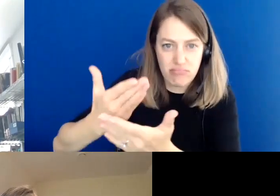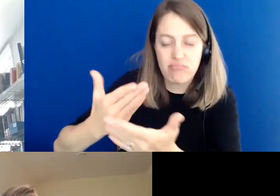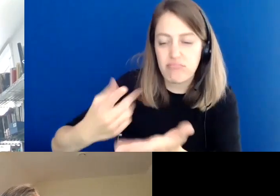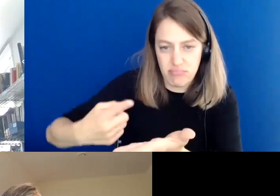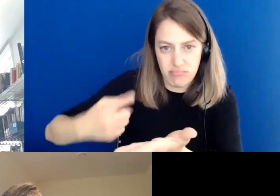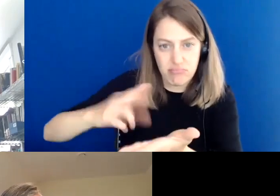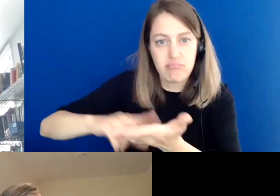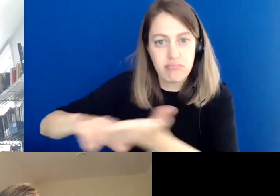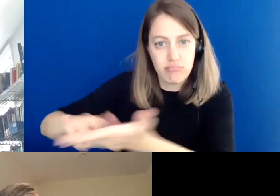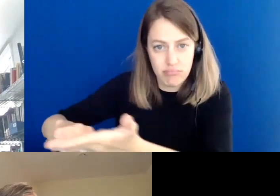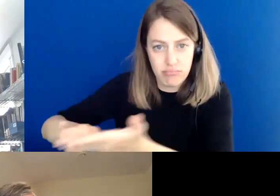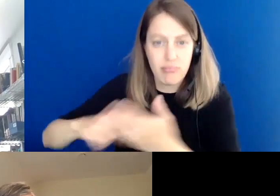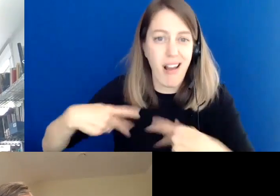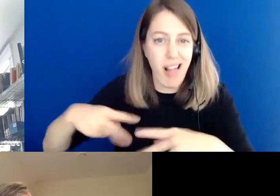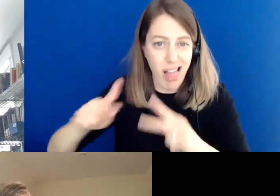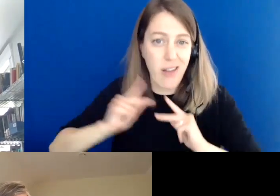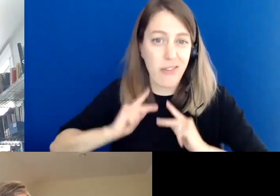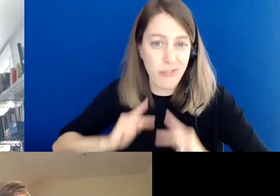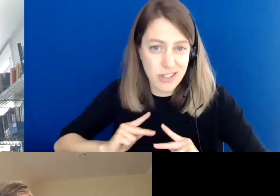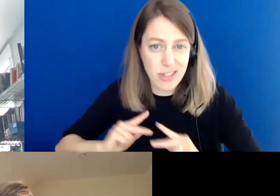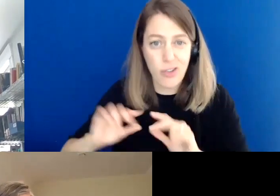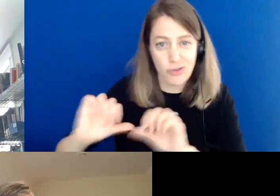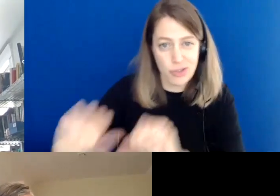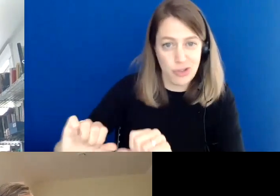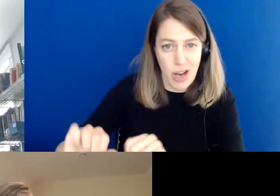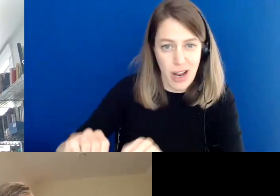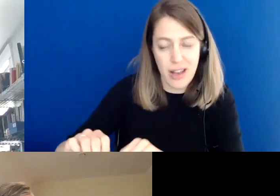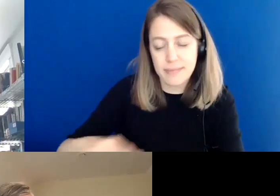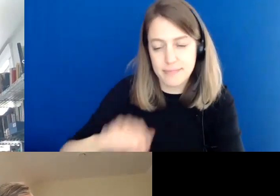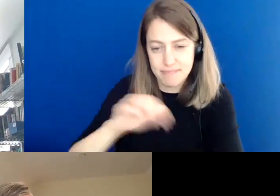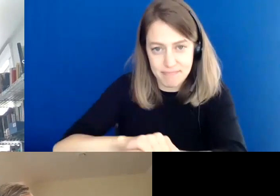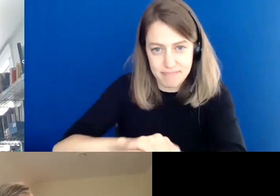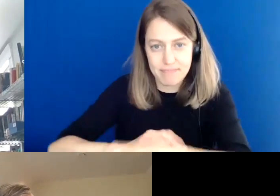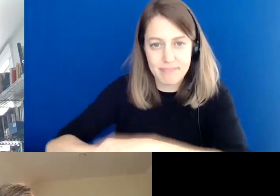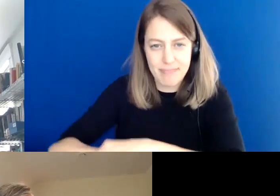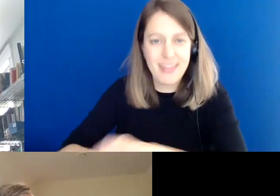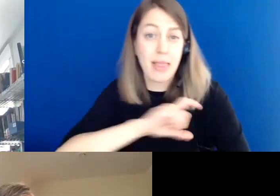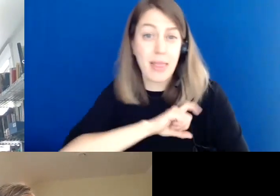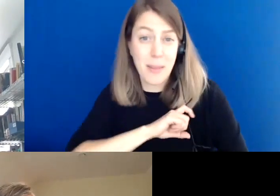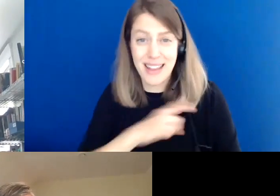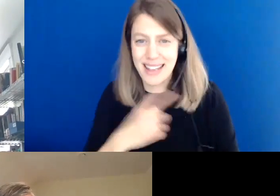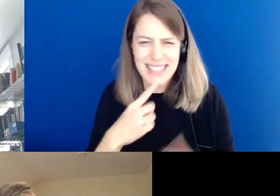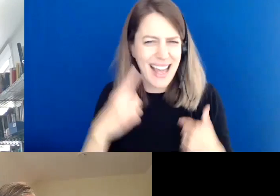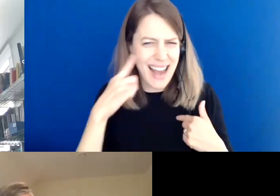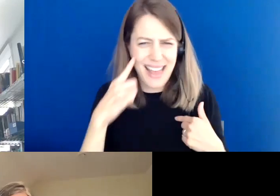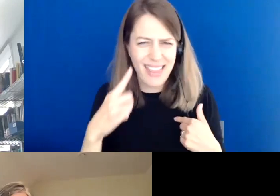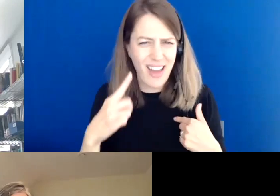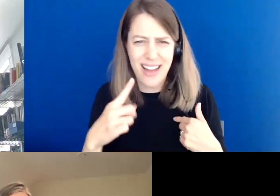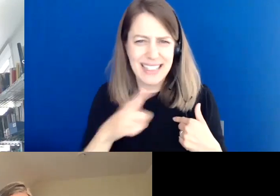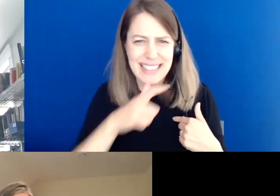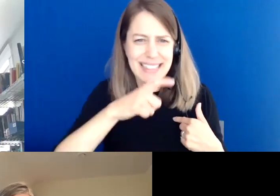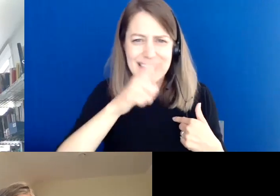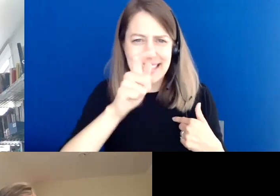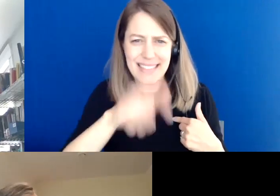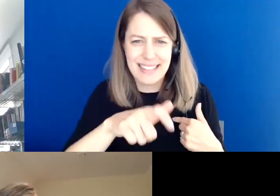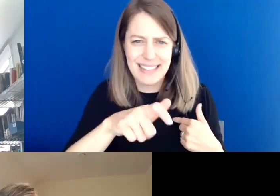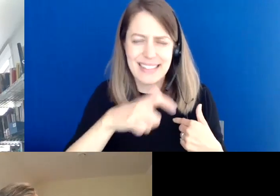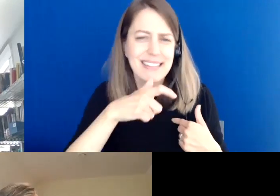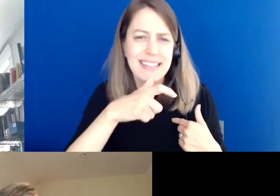A detective concluded in the report, "I did not think it was necessary to bring anyone into the office for investigation.